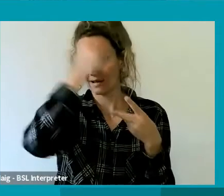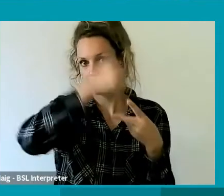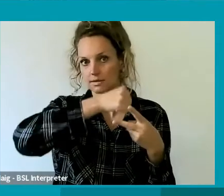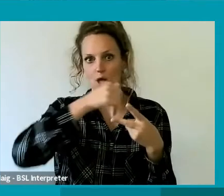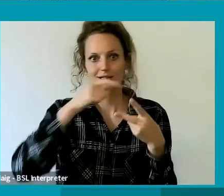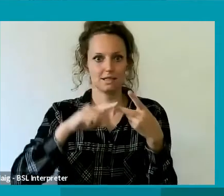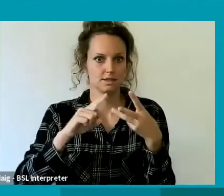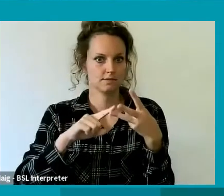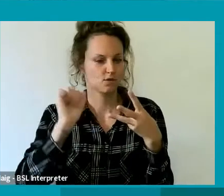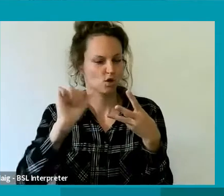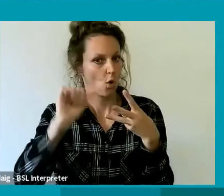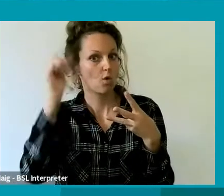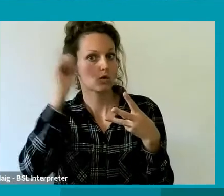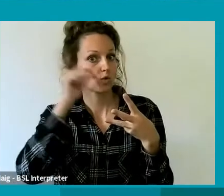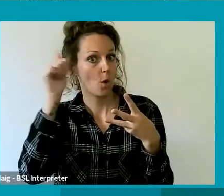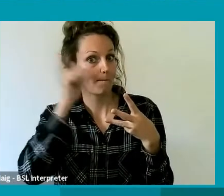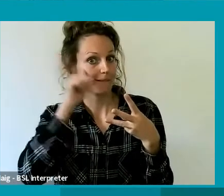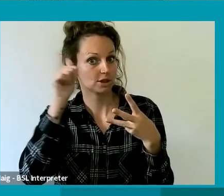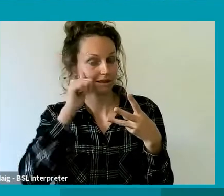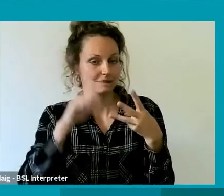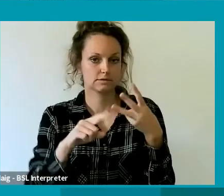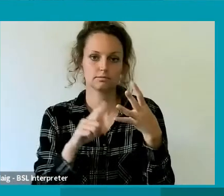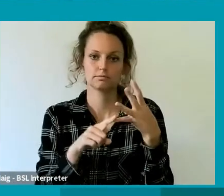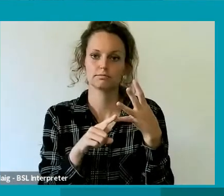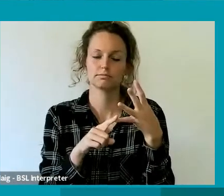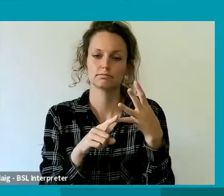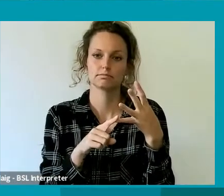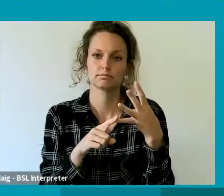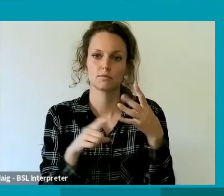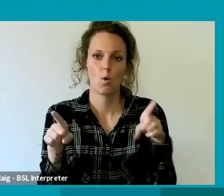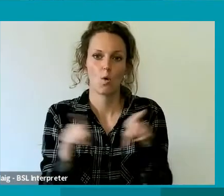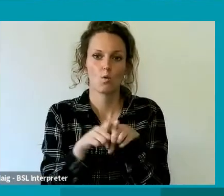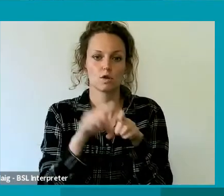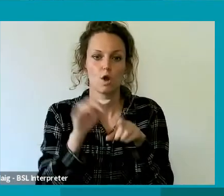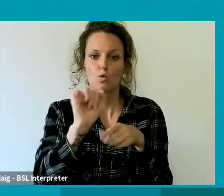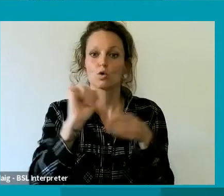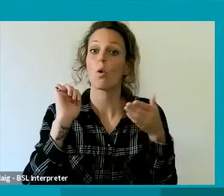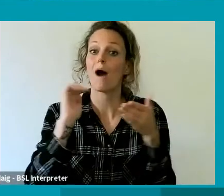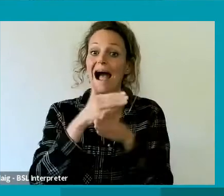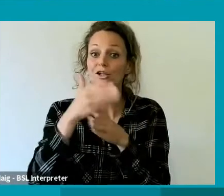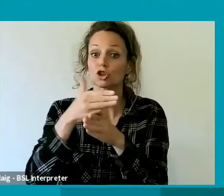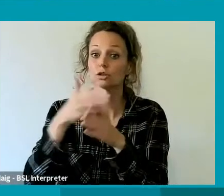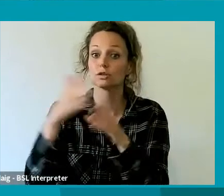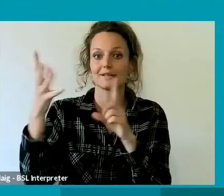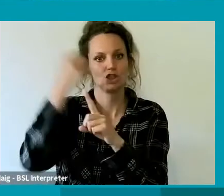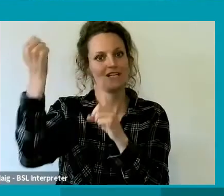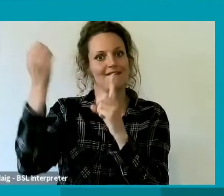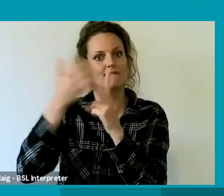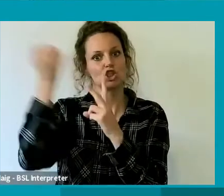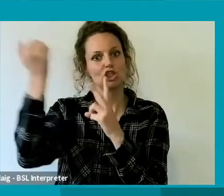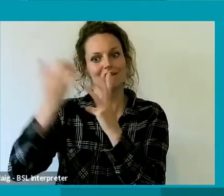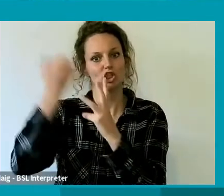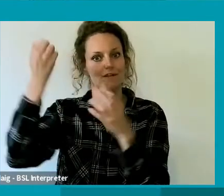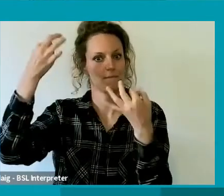Your competences, but it's also about your actions and your achievements, right?